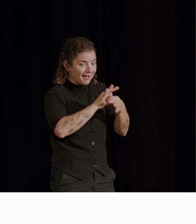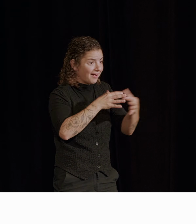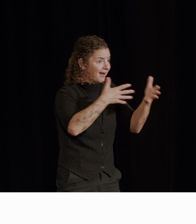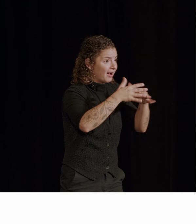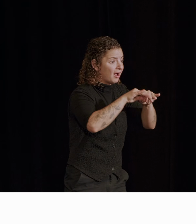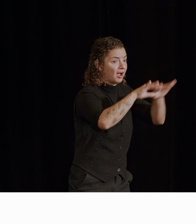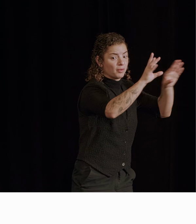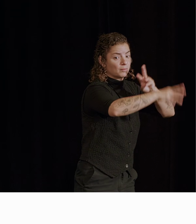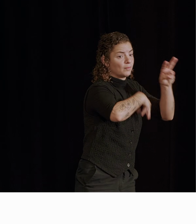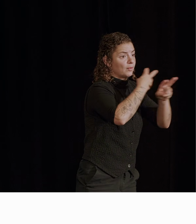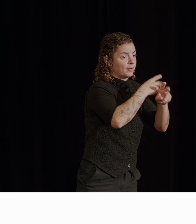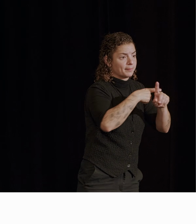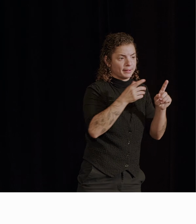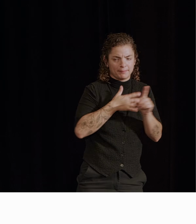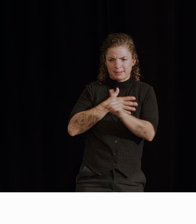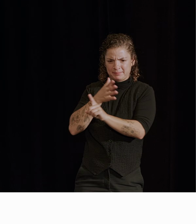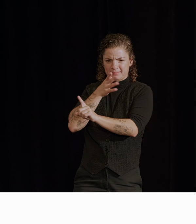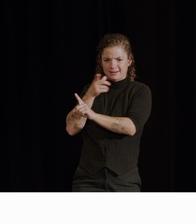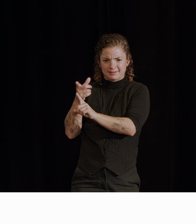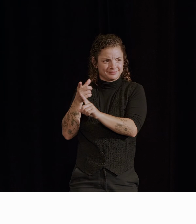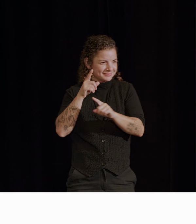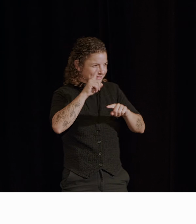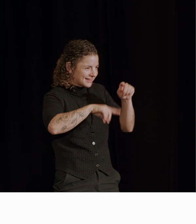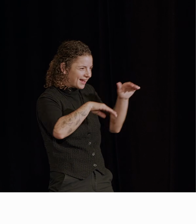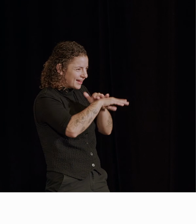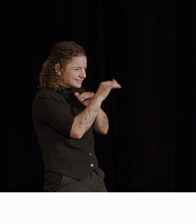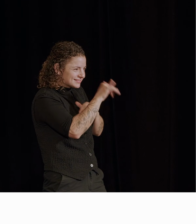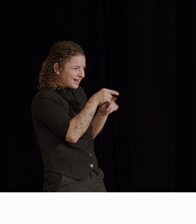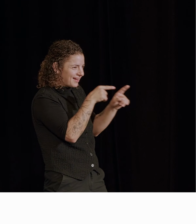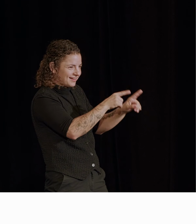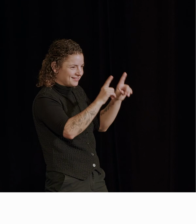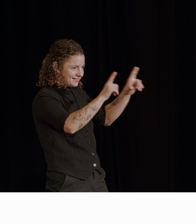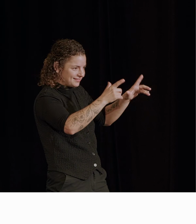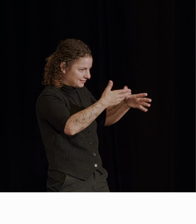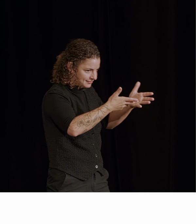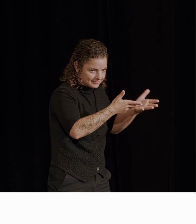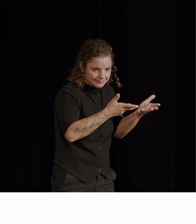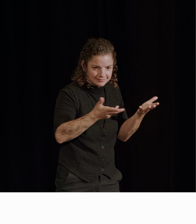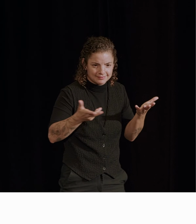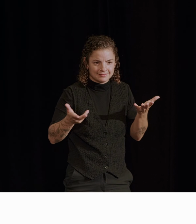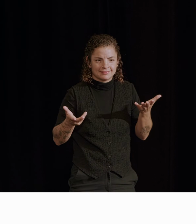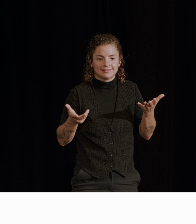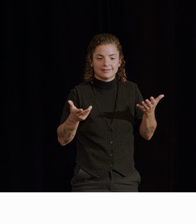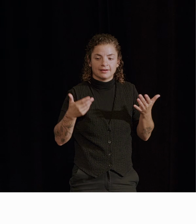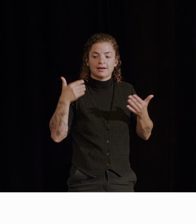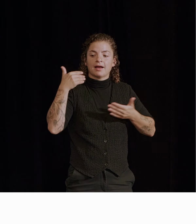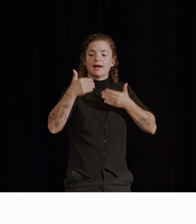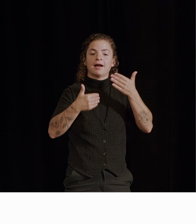I'm gonna step forward a bit more in time. My previous image was of the desktop PC era,